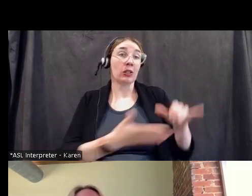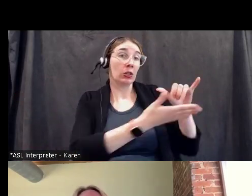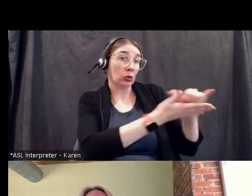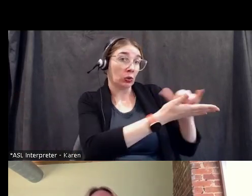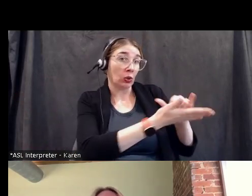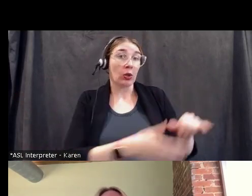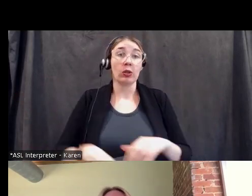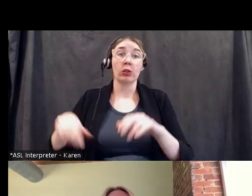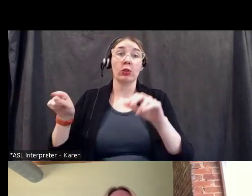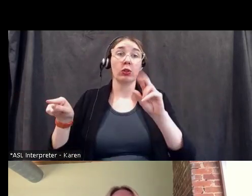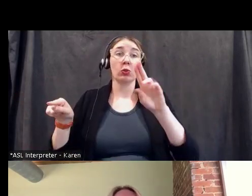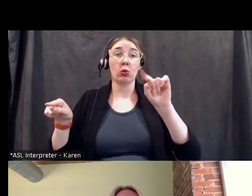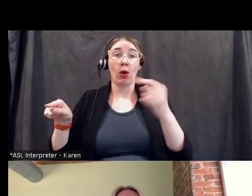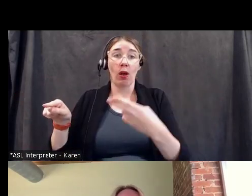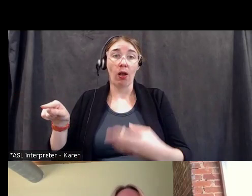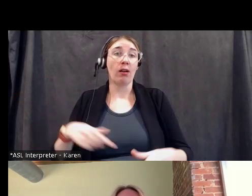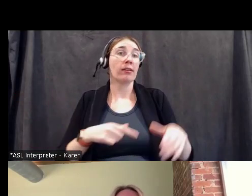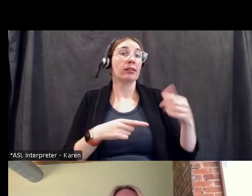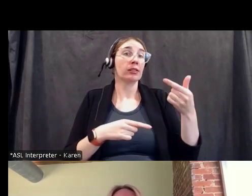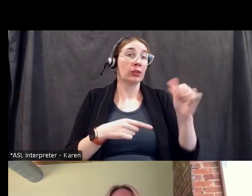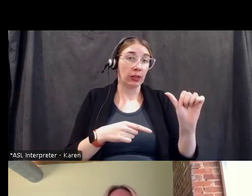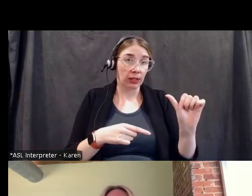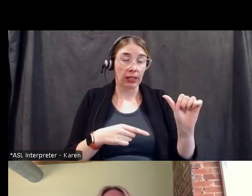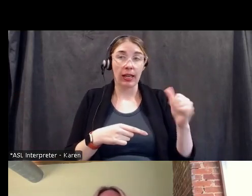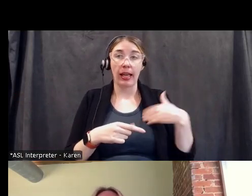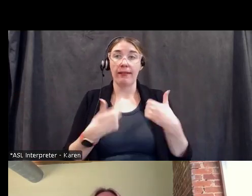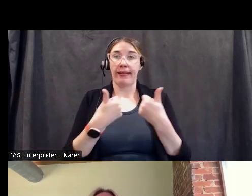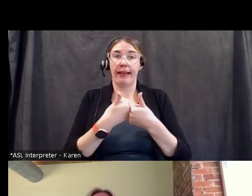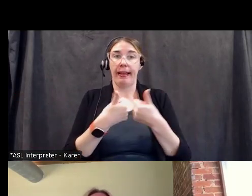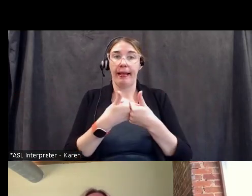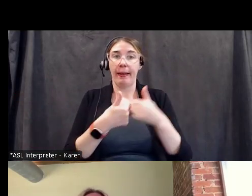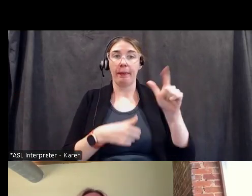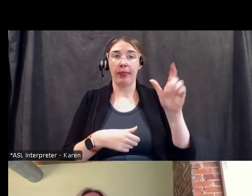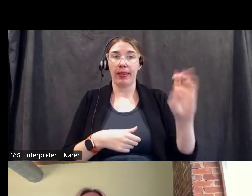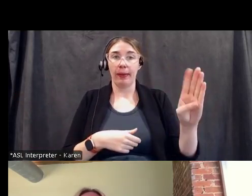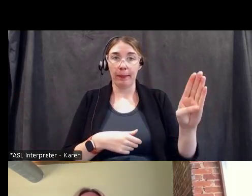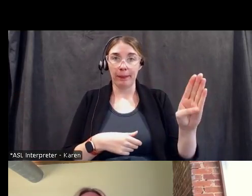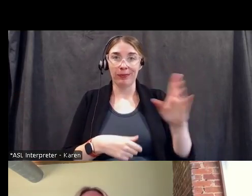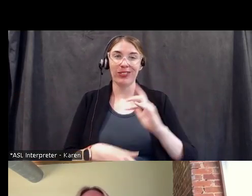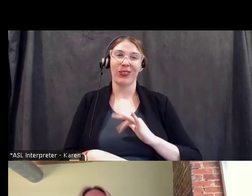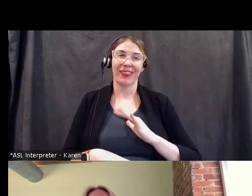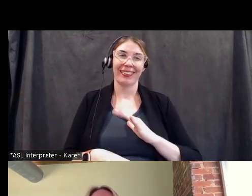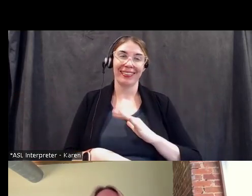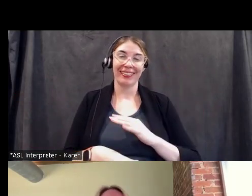we also have a gaming lab, which is really cool. We've gone over some of the importance of it like